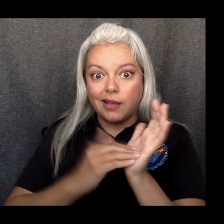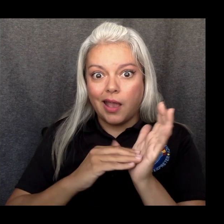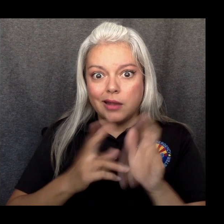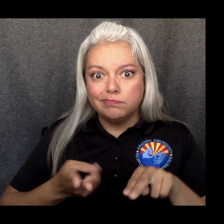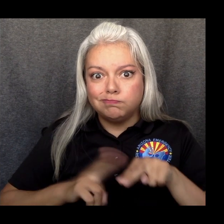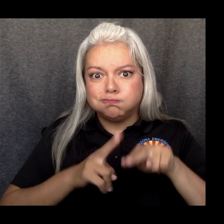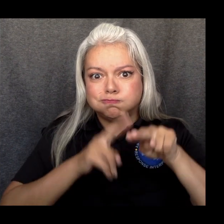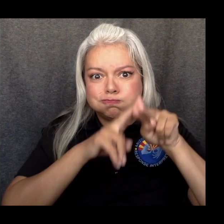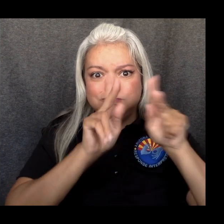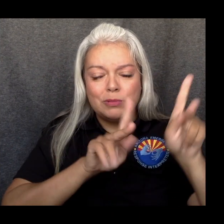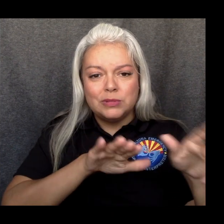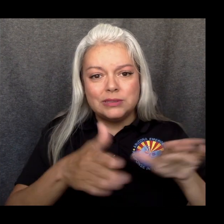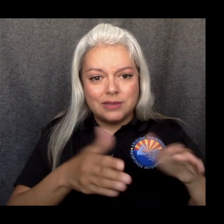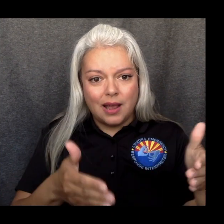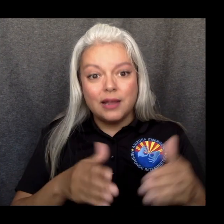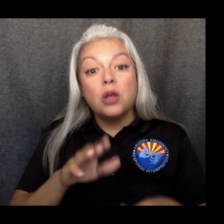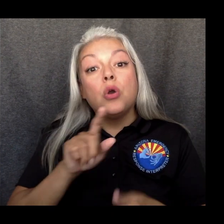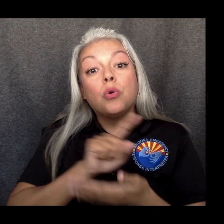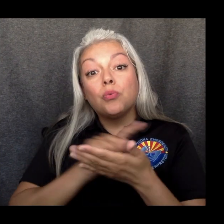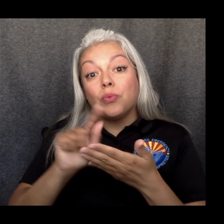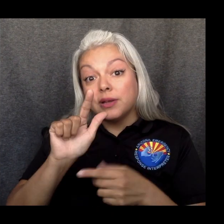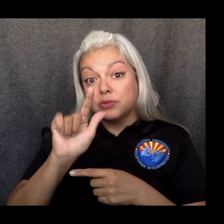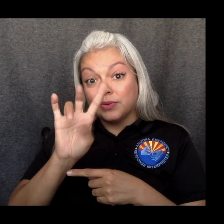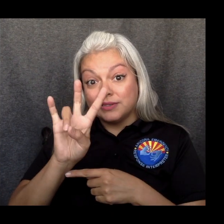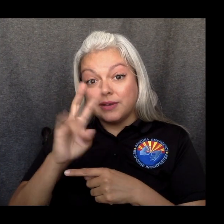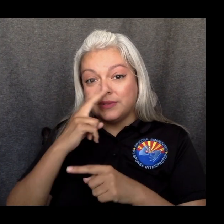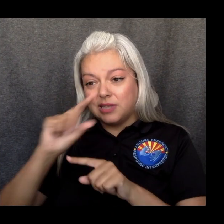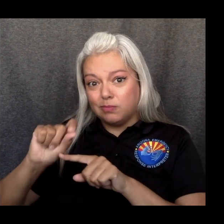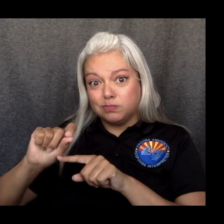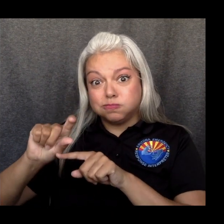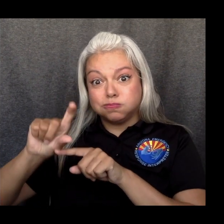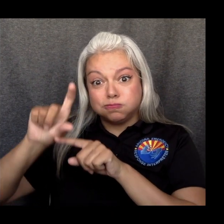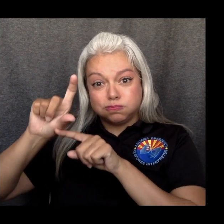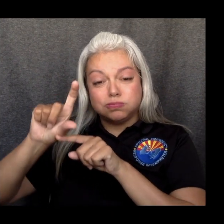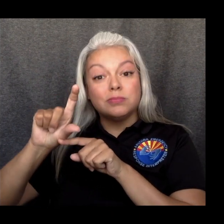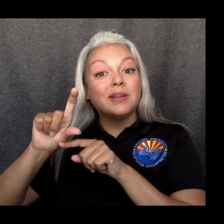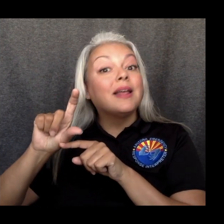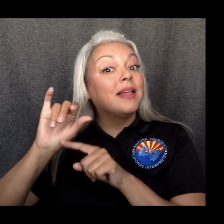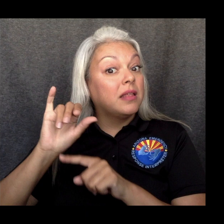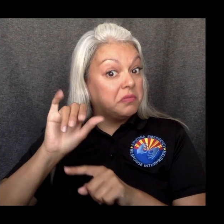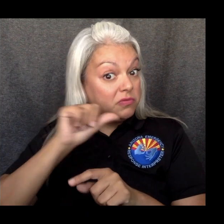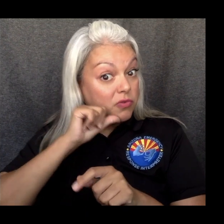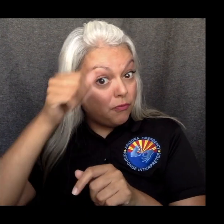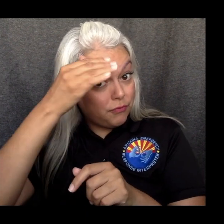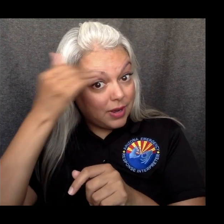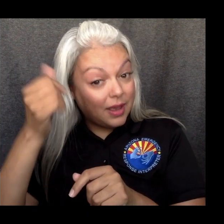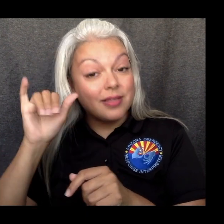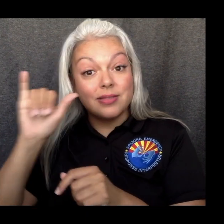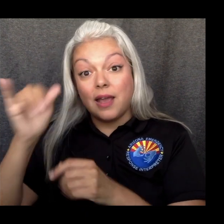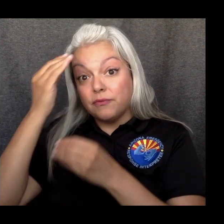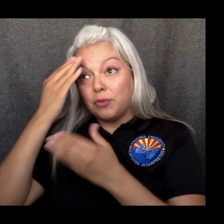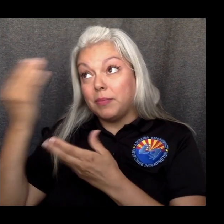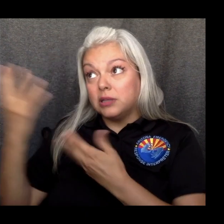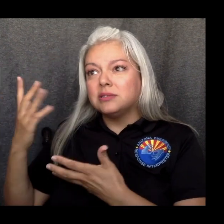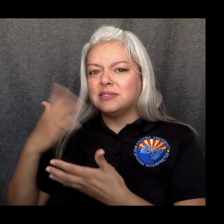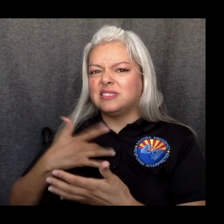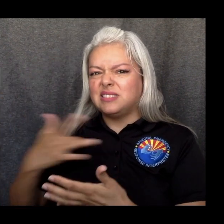Week 27 indicates a hight rate, remember death data lags by up to 4-6 weeks, so we expect